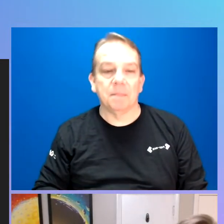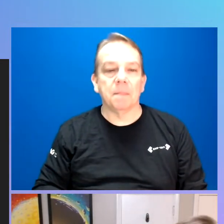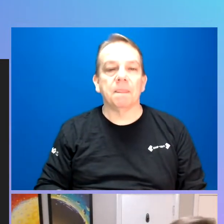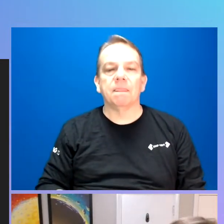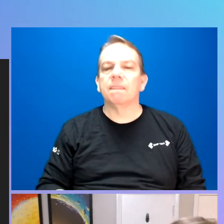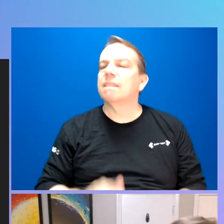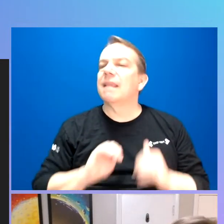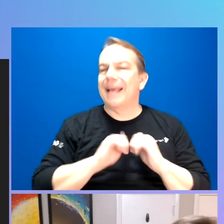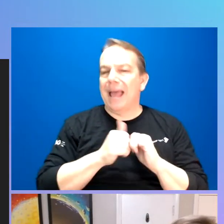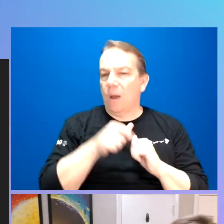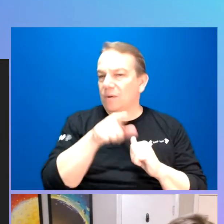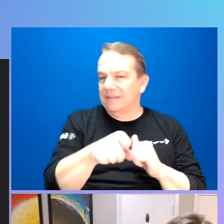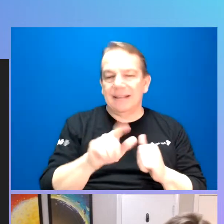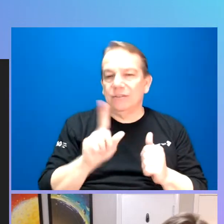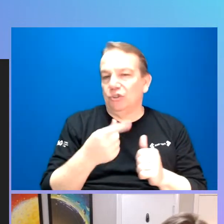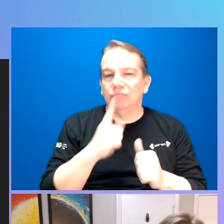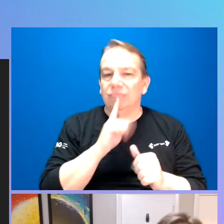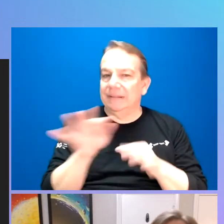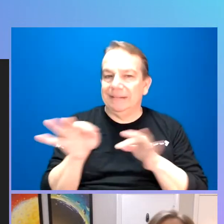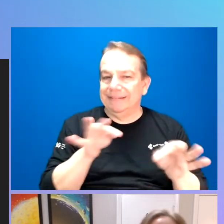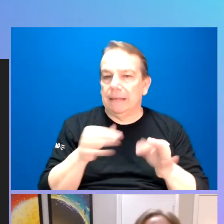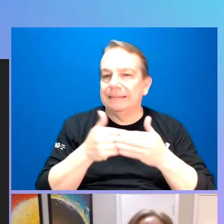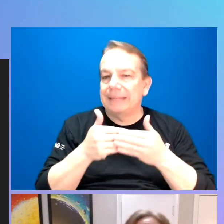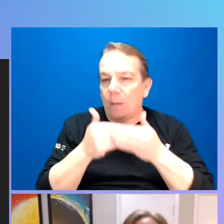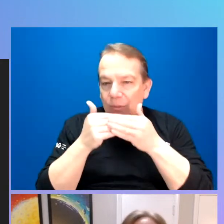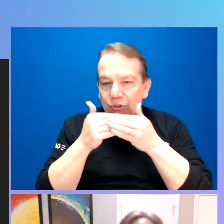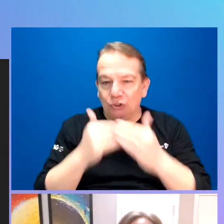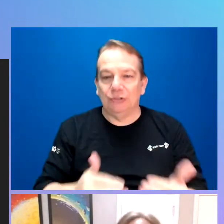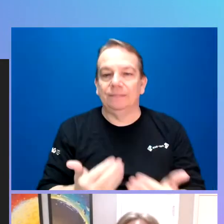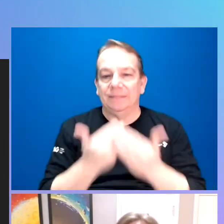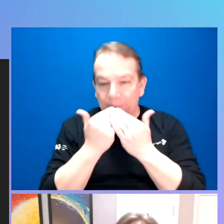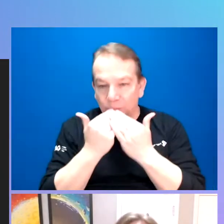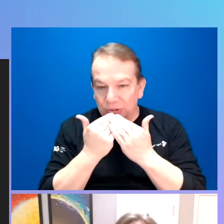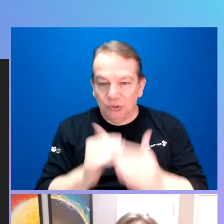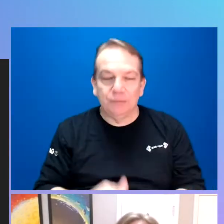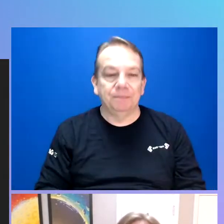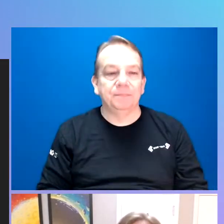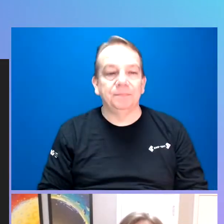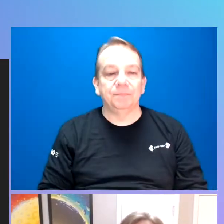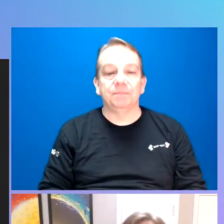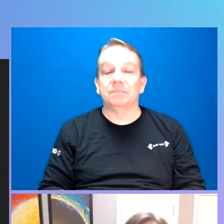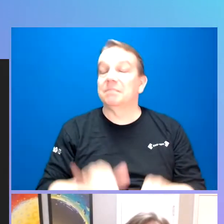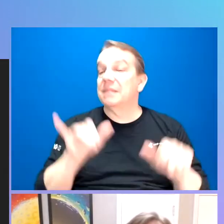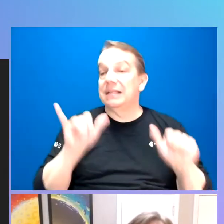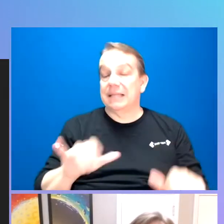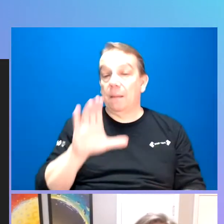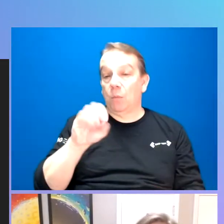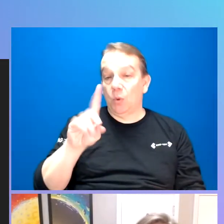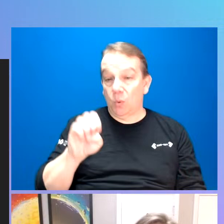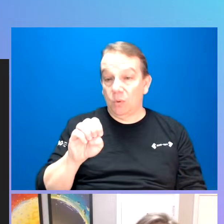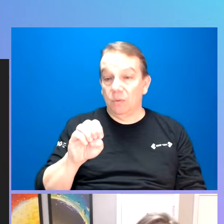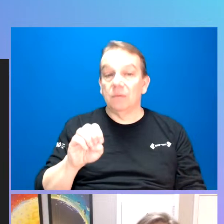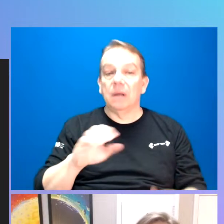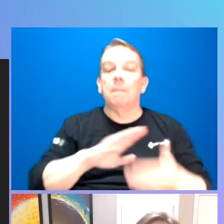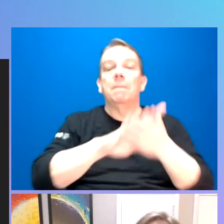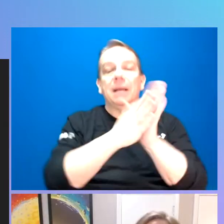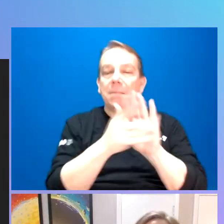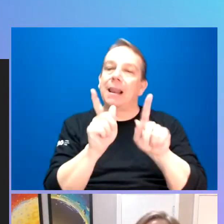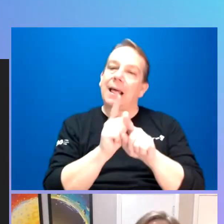actually just a sandwich. I took our same code and formatted it.